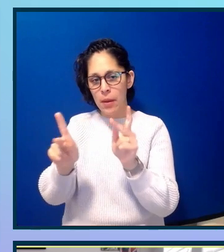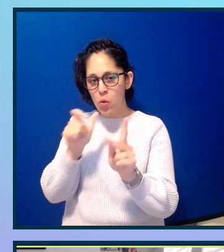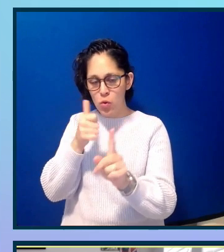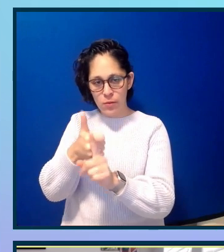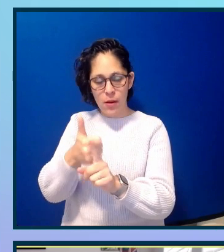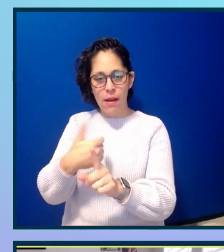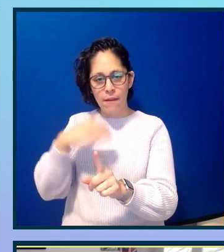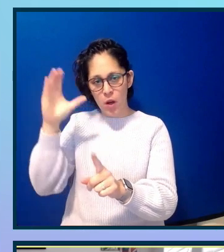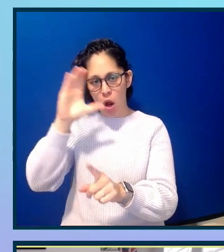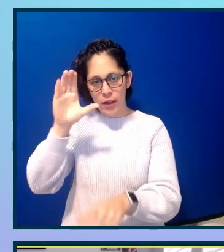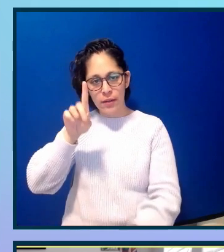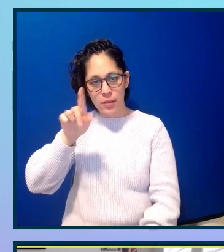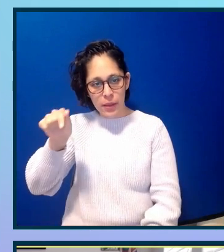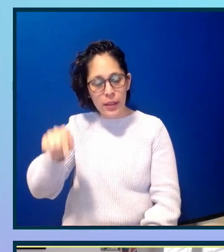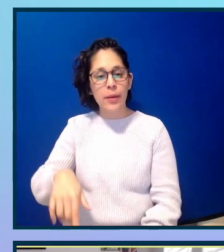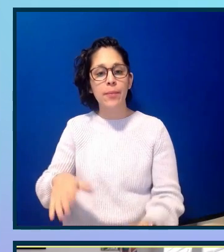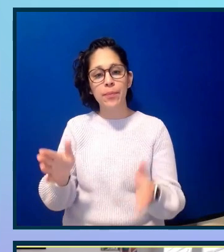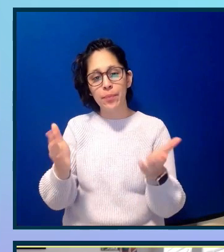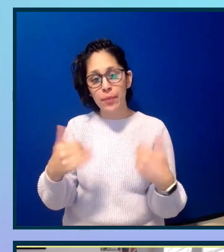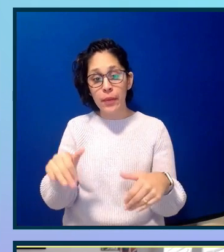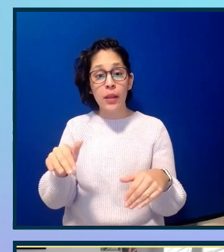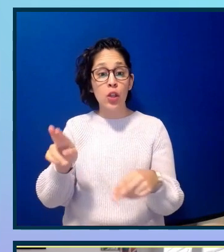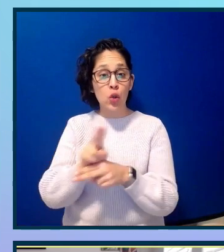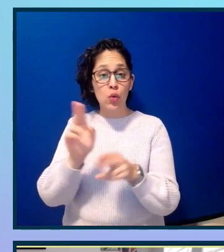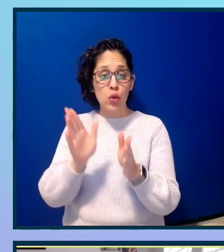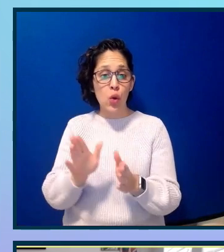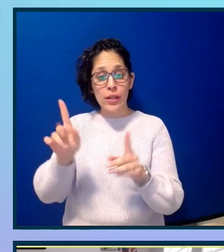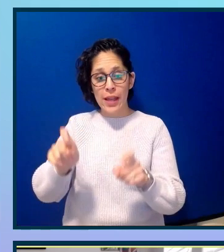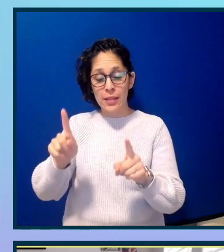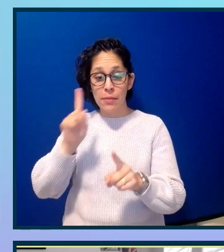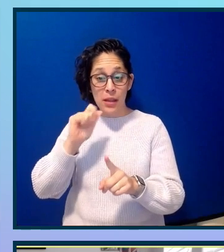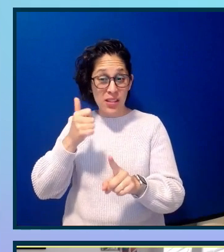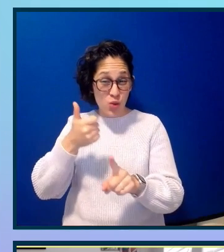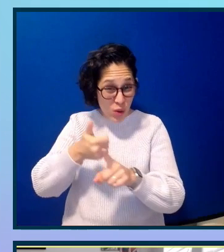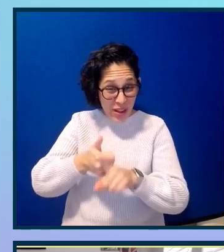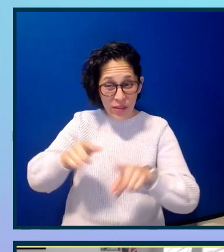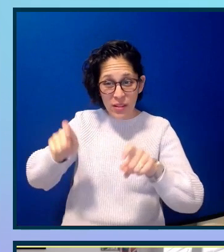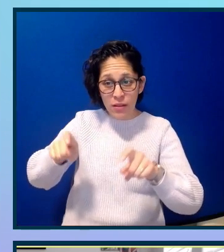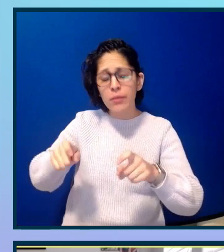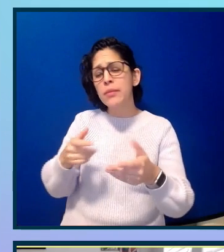Because testing on your own is, even if you are somebody like me